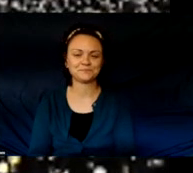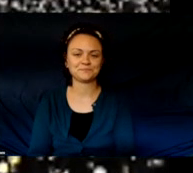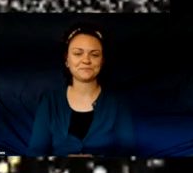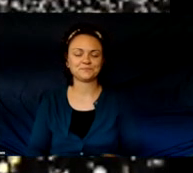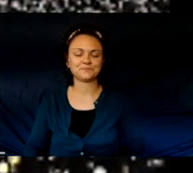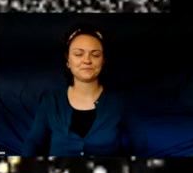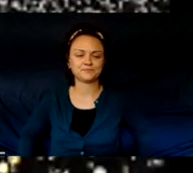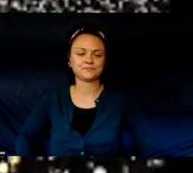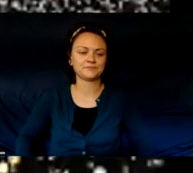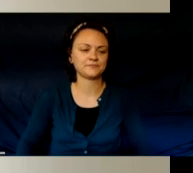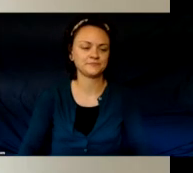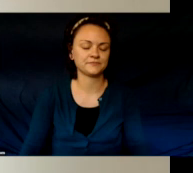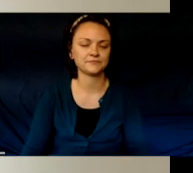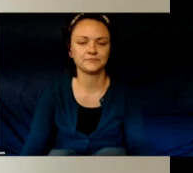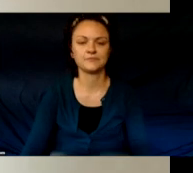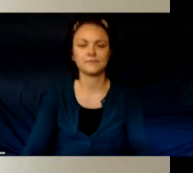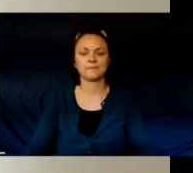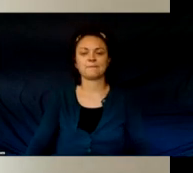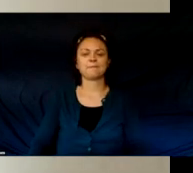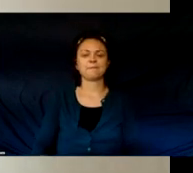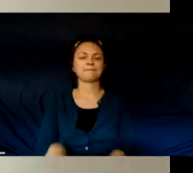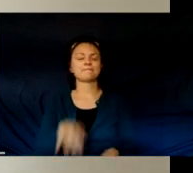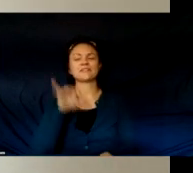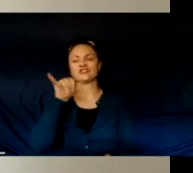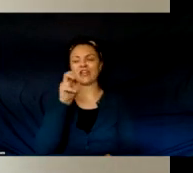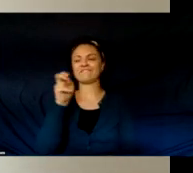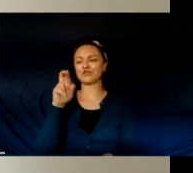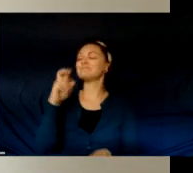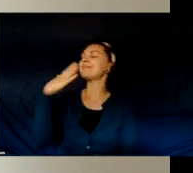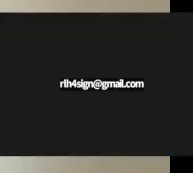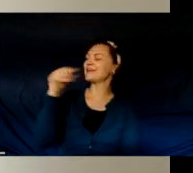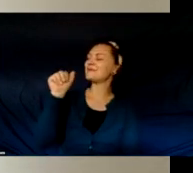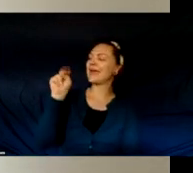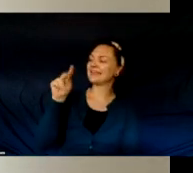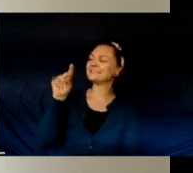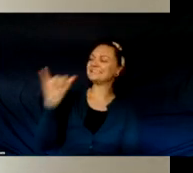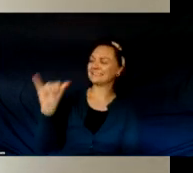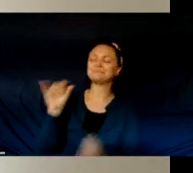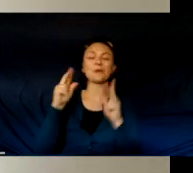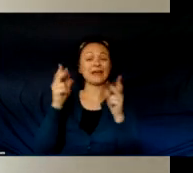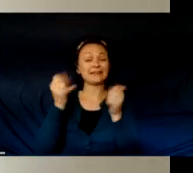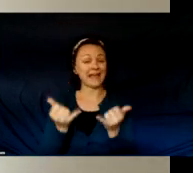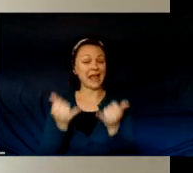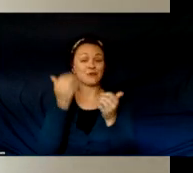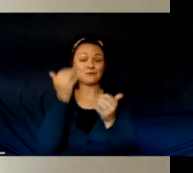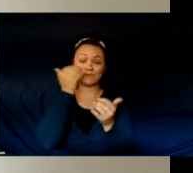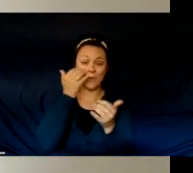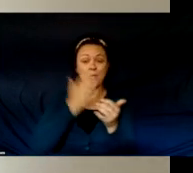Thanks Andy . Now that everyone has had an opportunity to get to know our panelists a bit better,